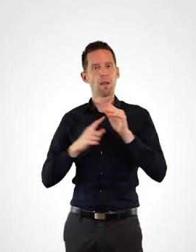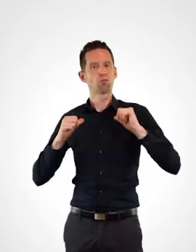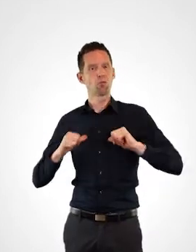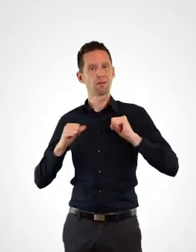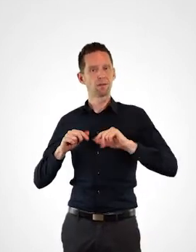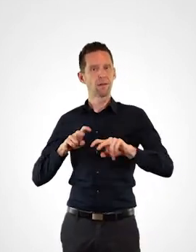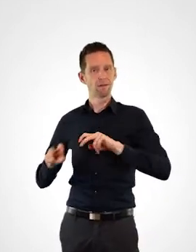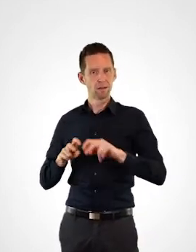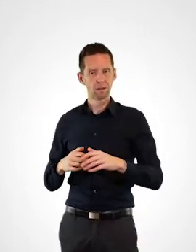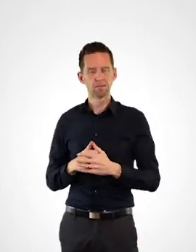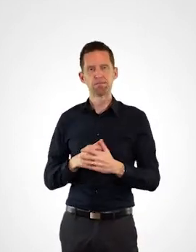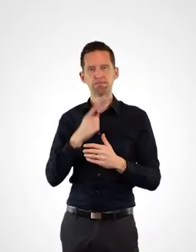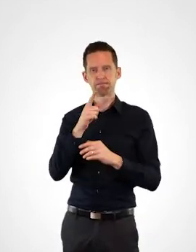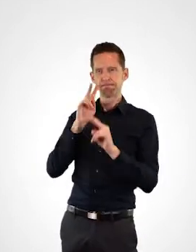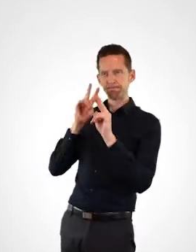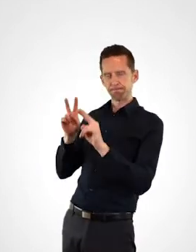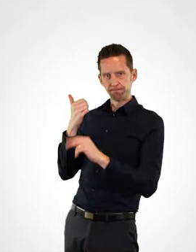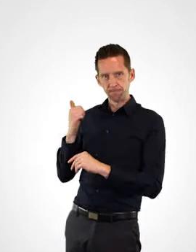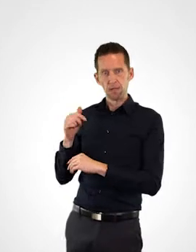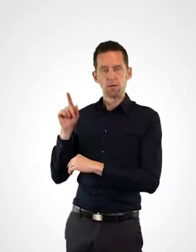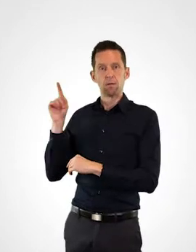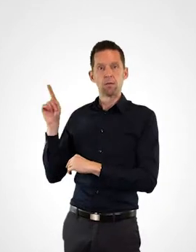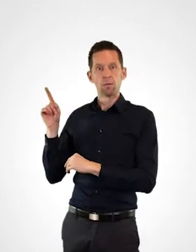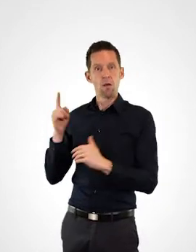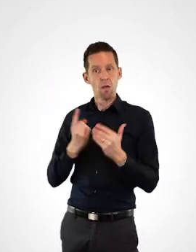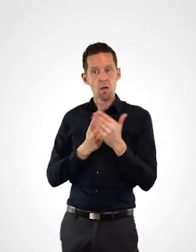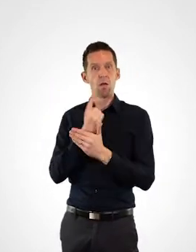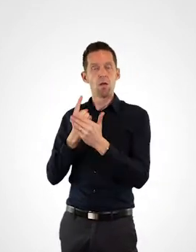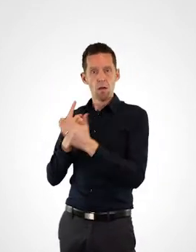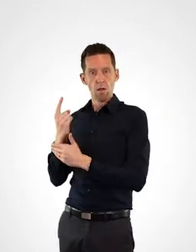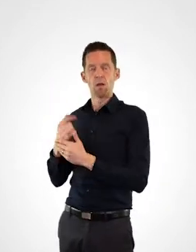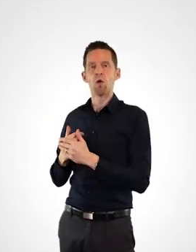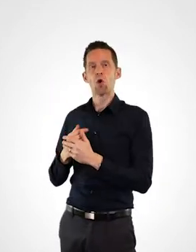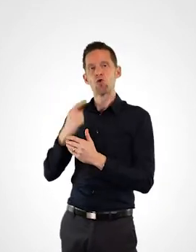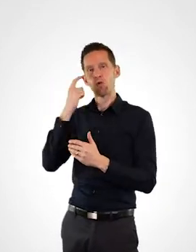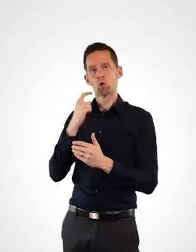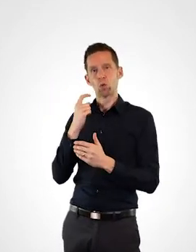and practice activity and you'll notice how she takes every opportunity